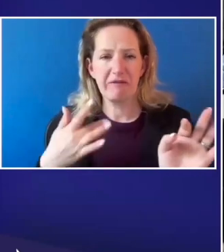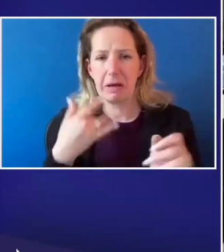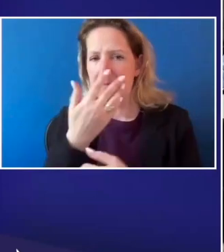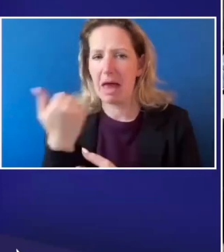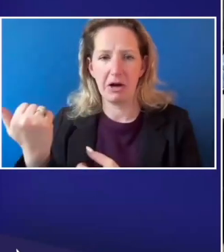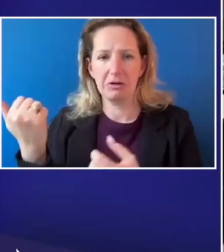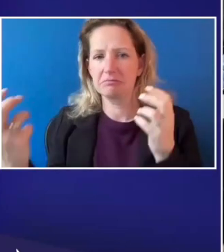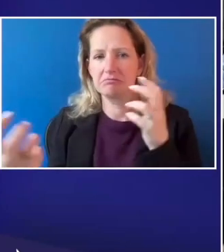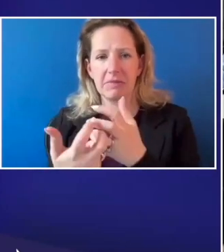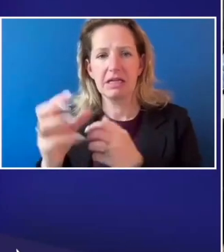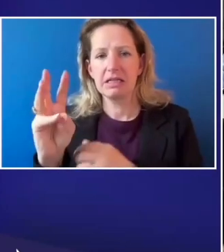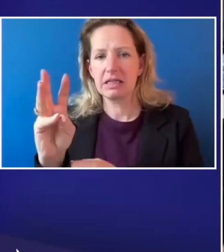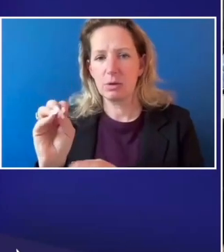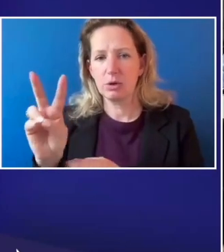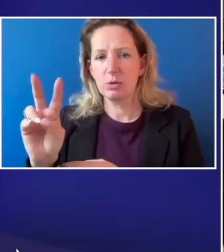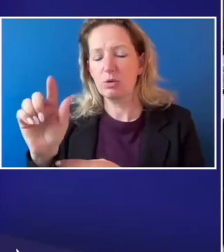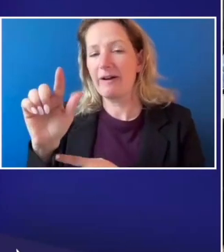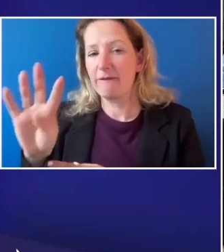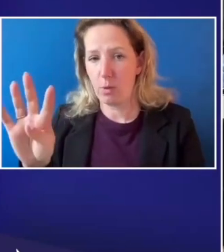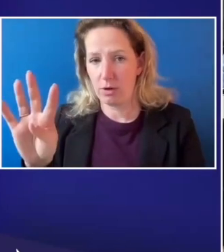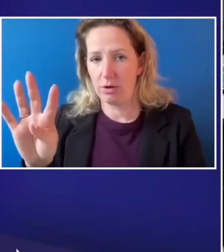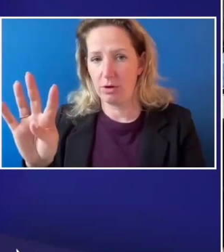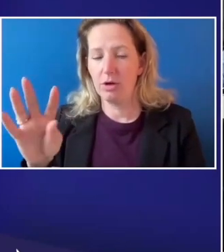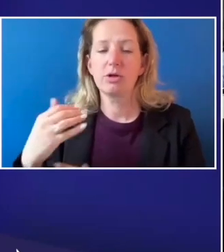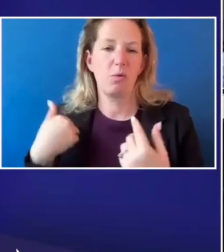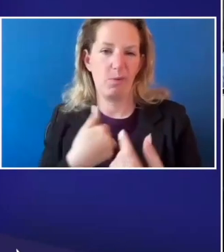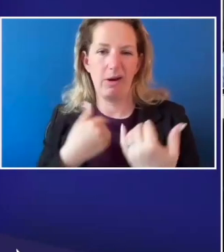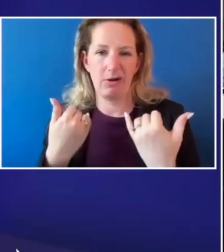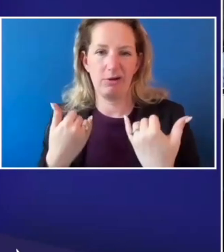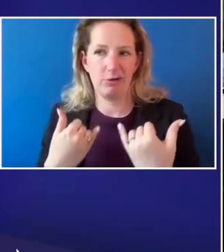And so we're currently working language to try to get that into 60224.